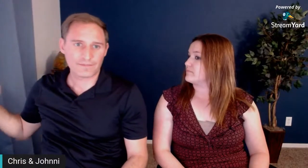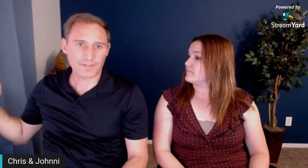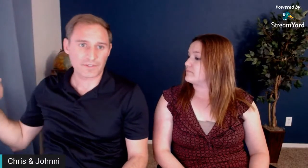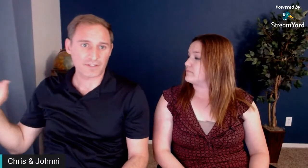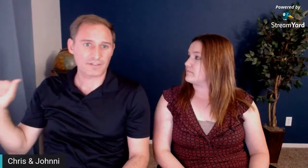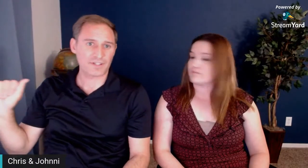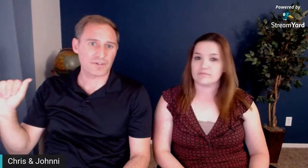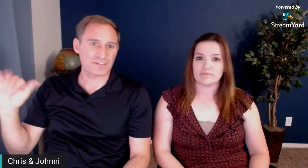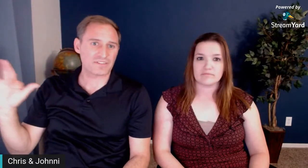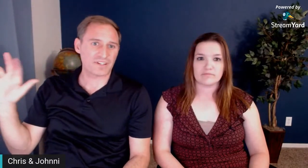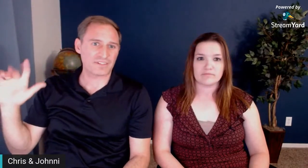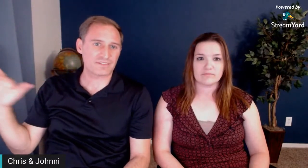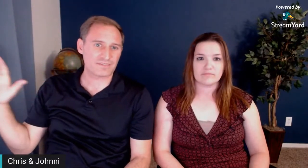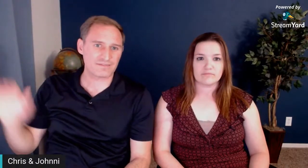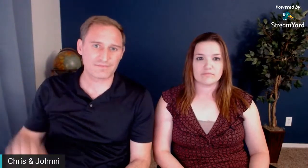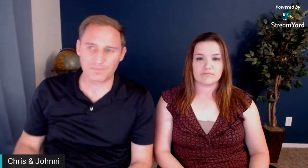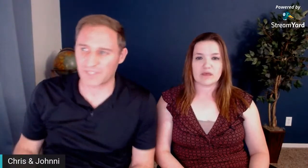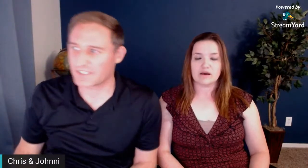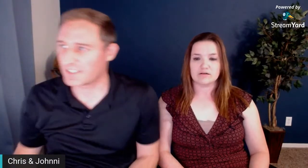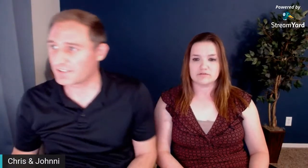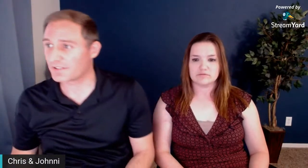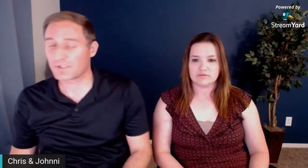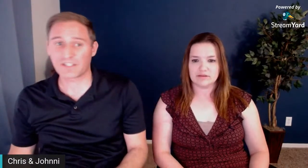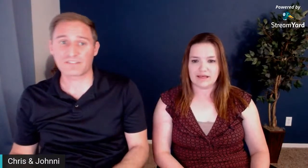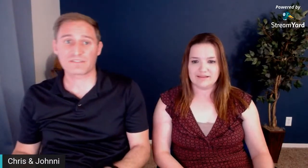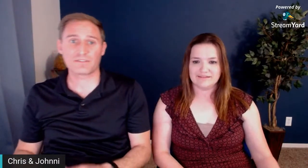there we go that way it's not blending into the black